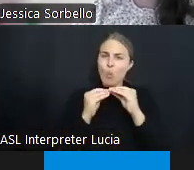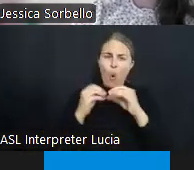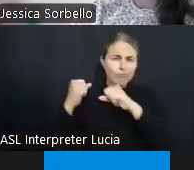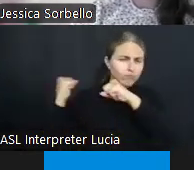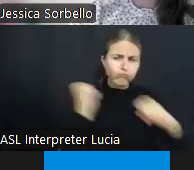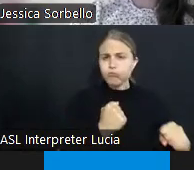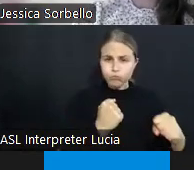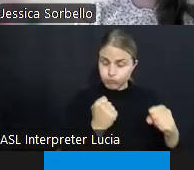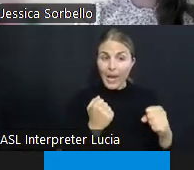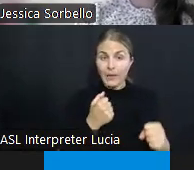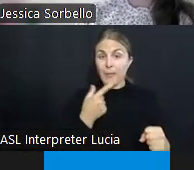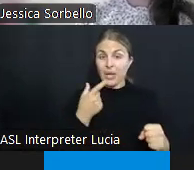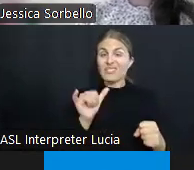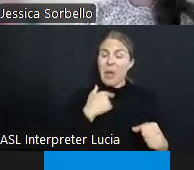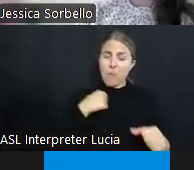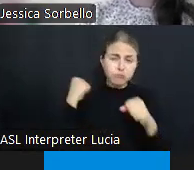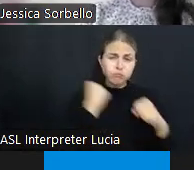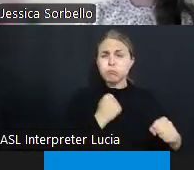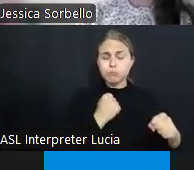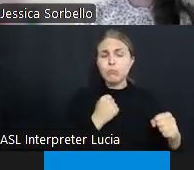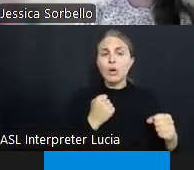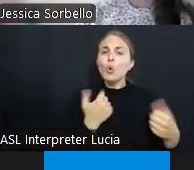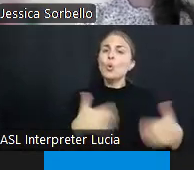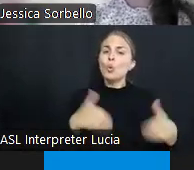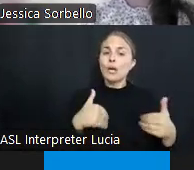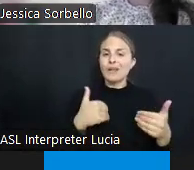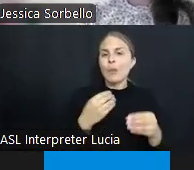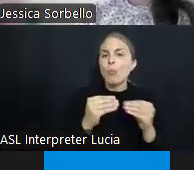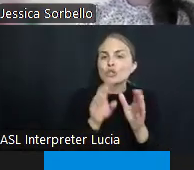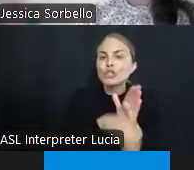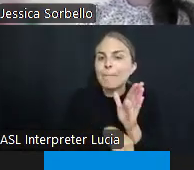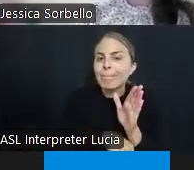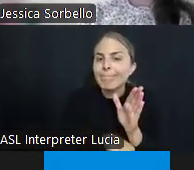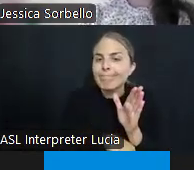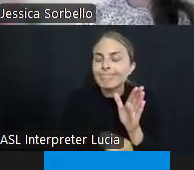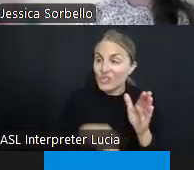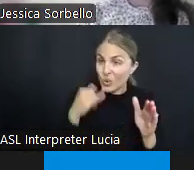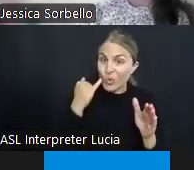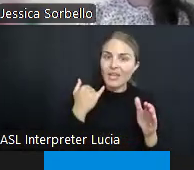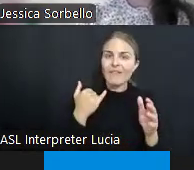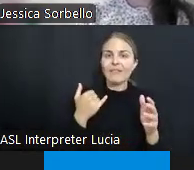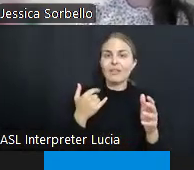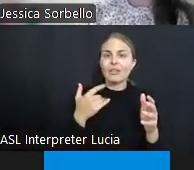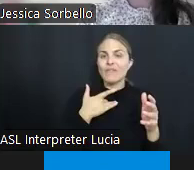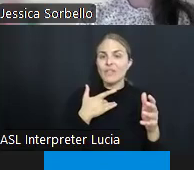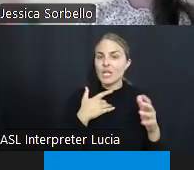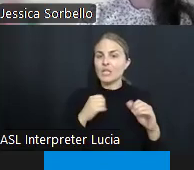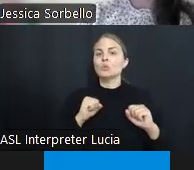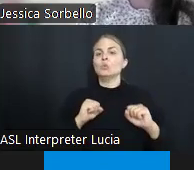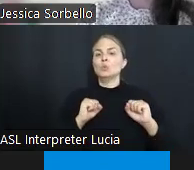is uncomfortable but we have to look at is the fact that, you know, drug dealers are running a business, right?